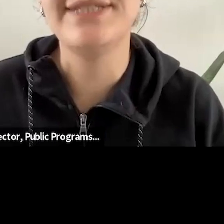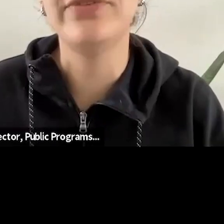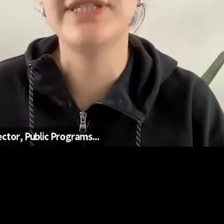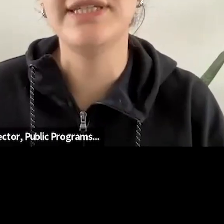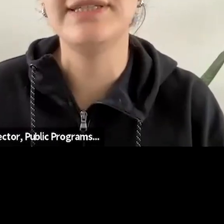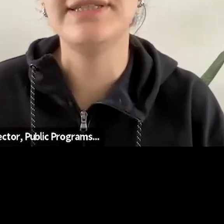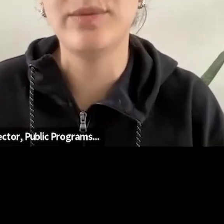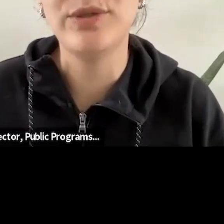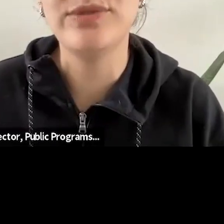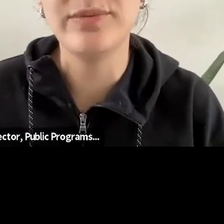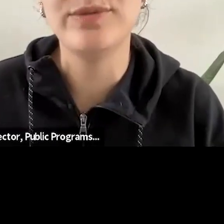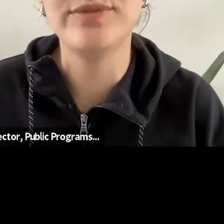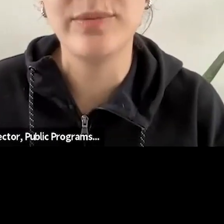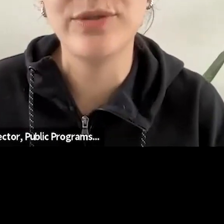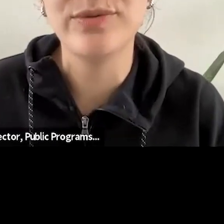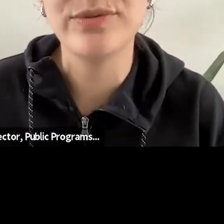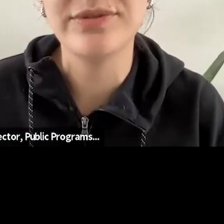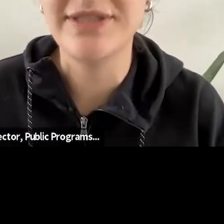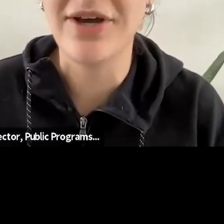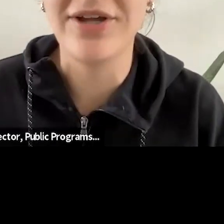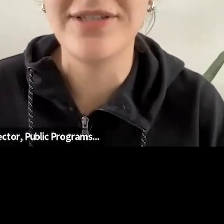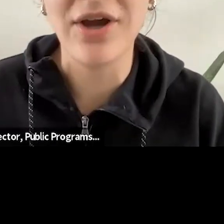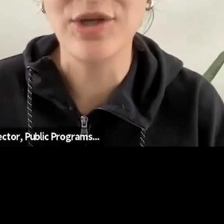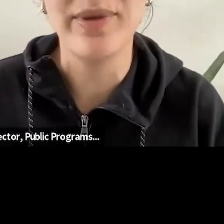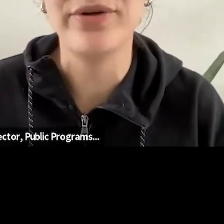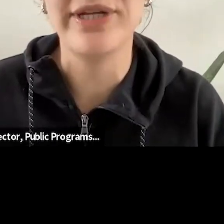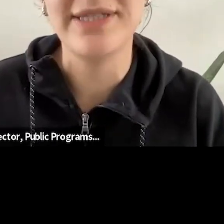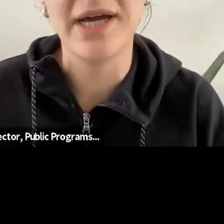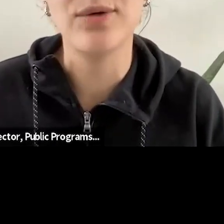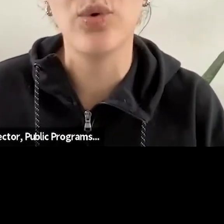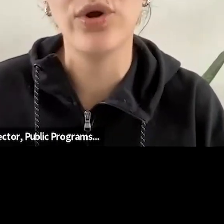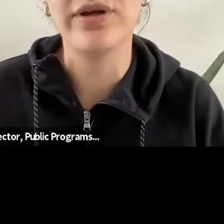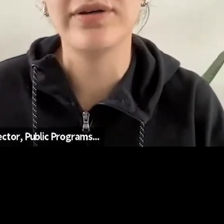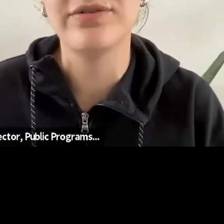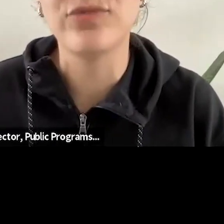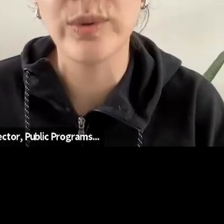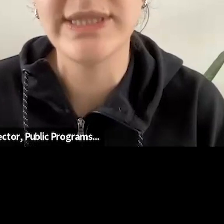please visit www.documentary.org/springdocs.